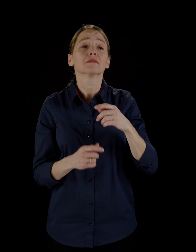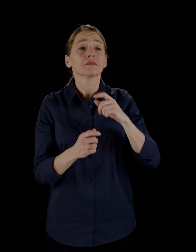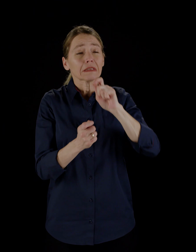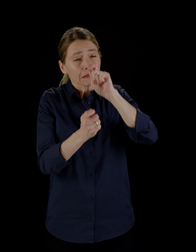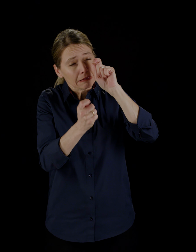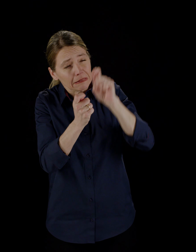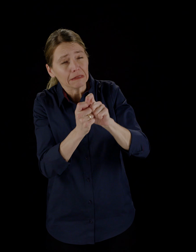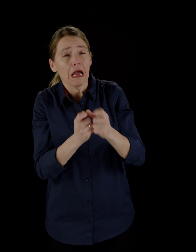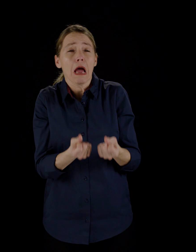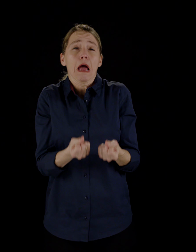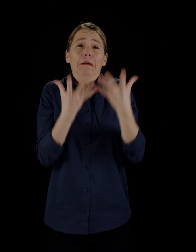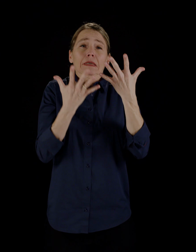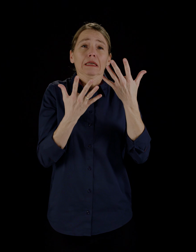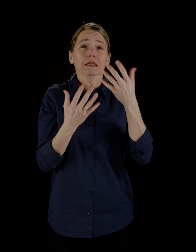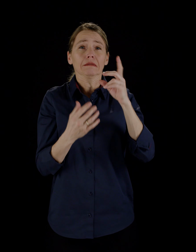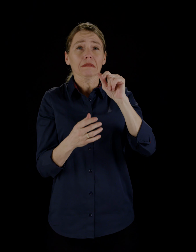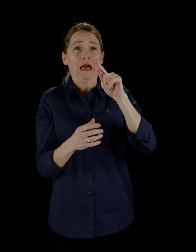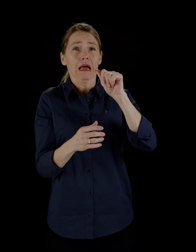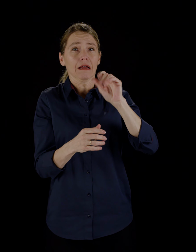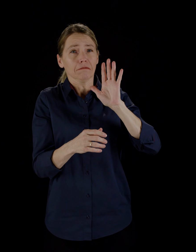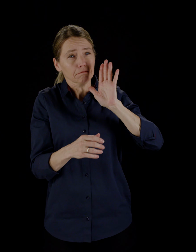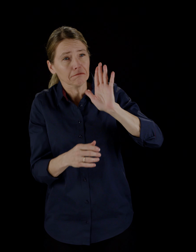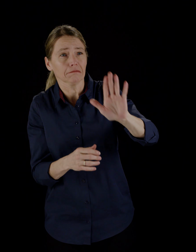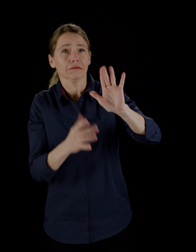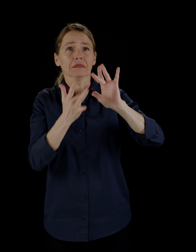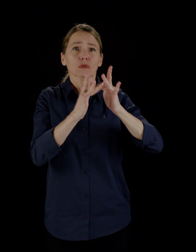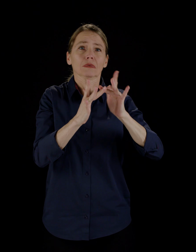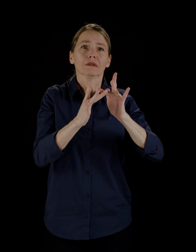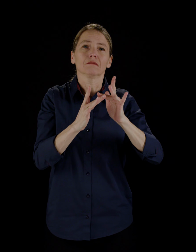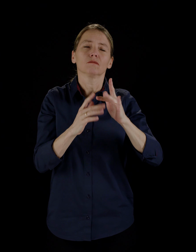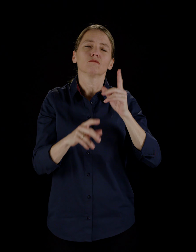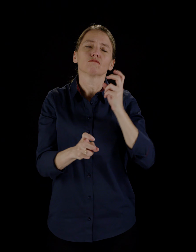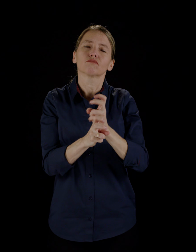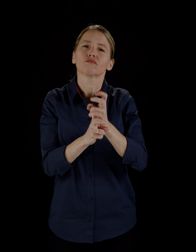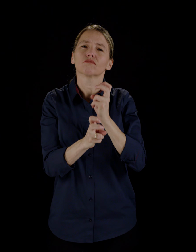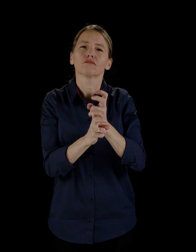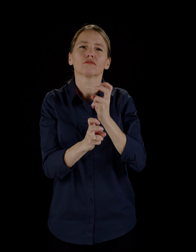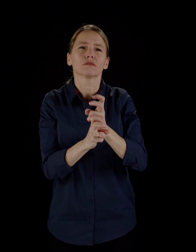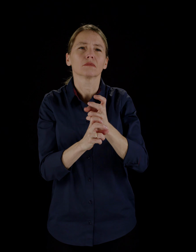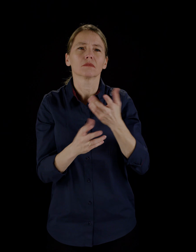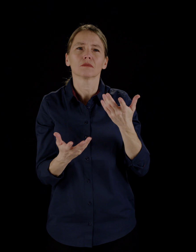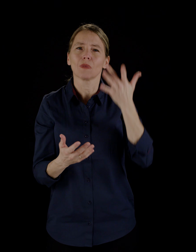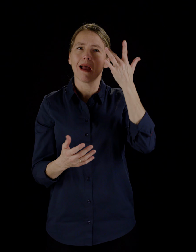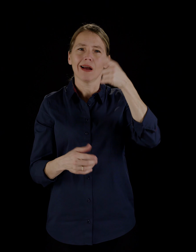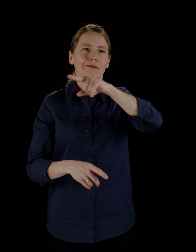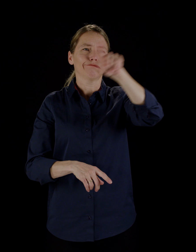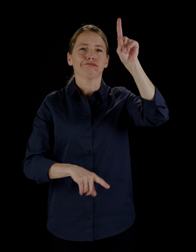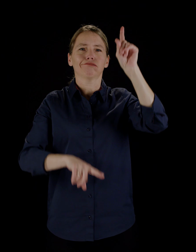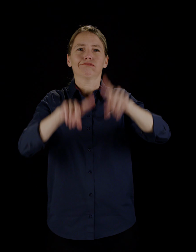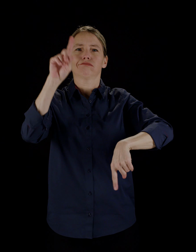affect the actual amount of data used. However, data use management can be improved by having